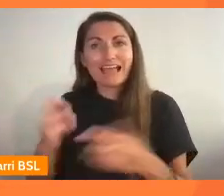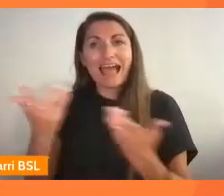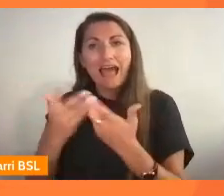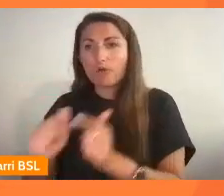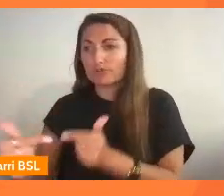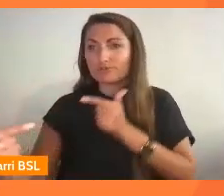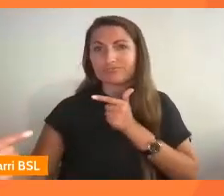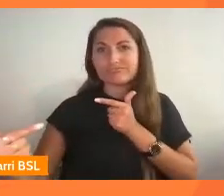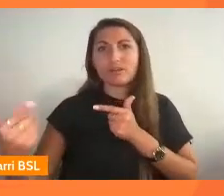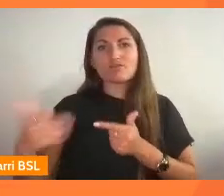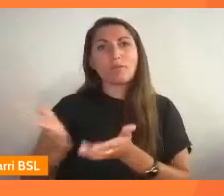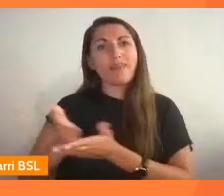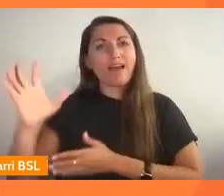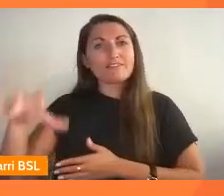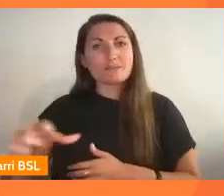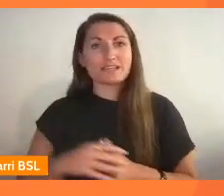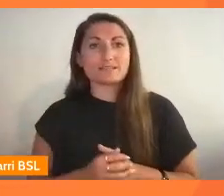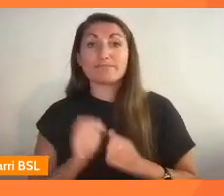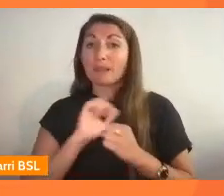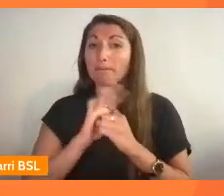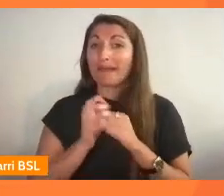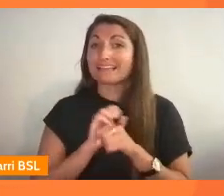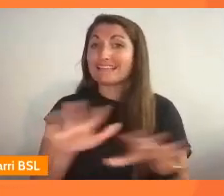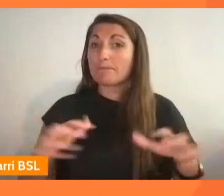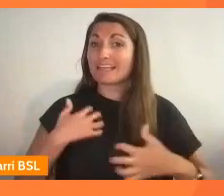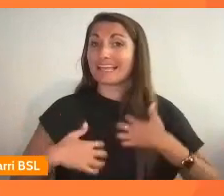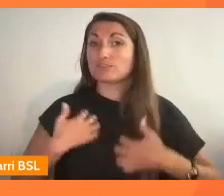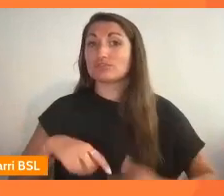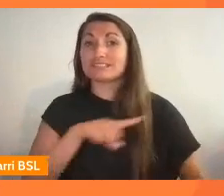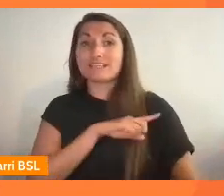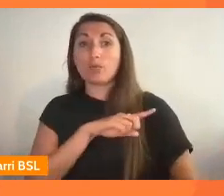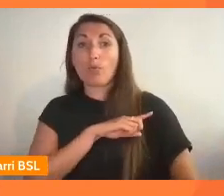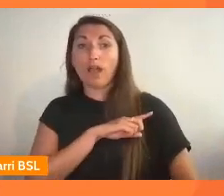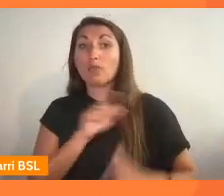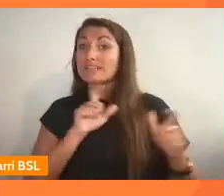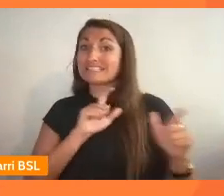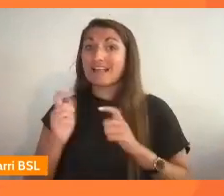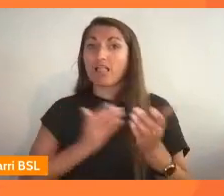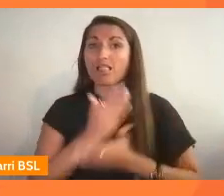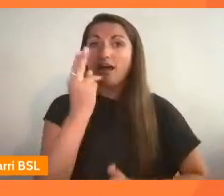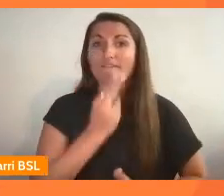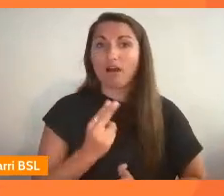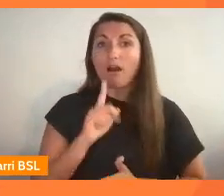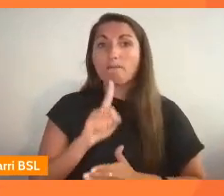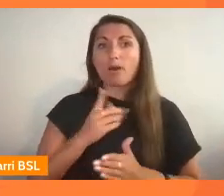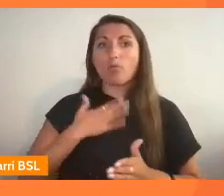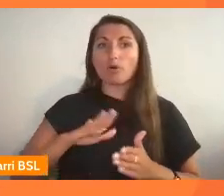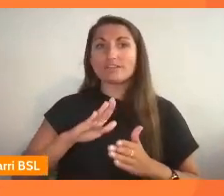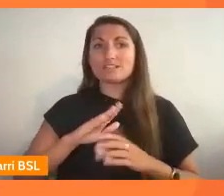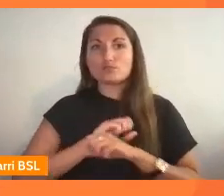is allow us all to find a way to put live arts in people's homes. But when those people who couldn't come out to the theatre